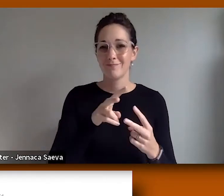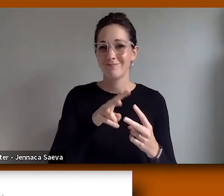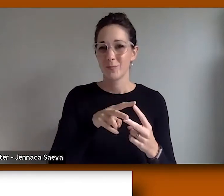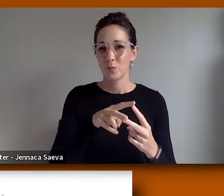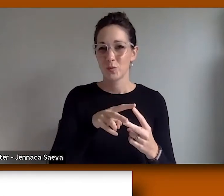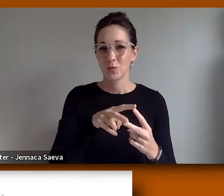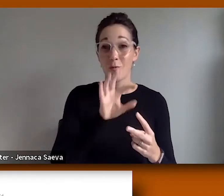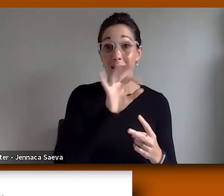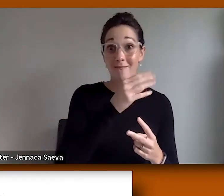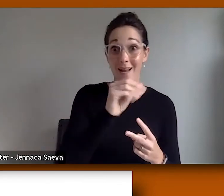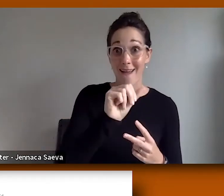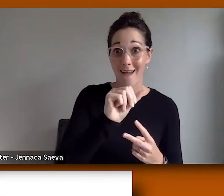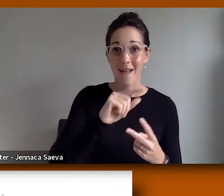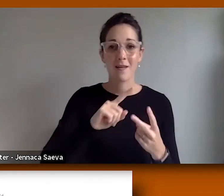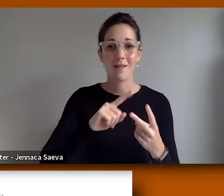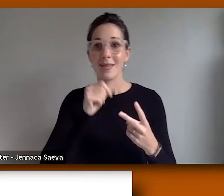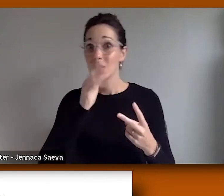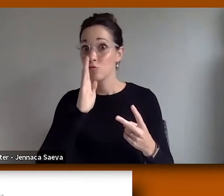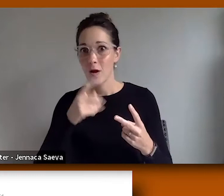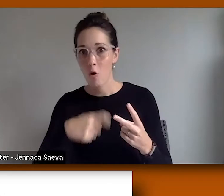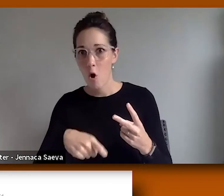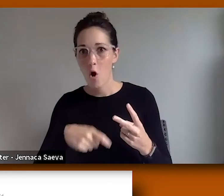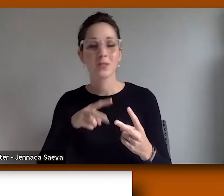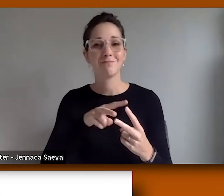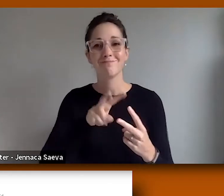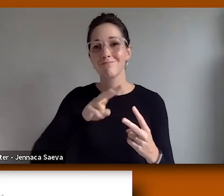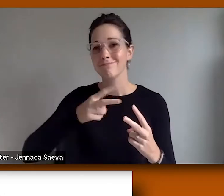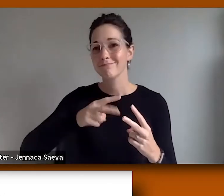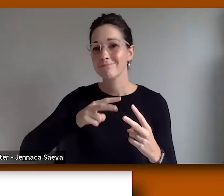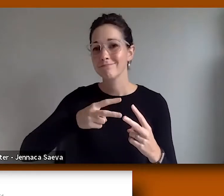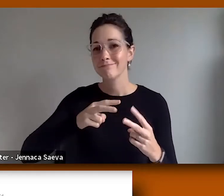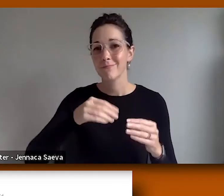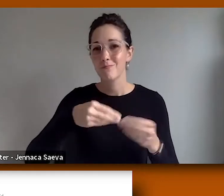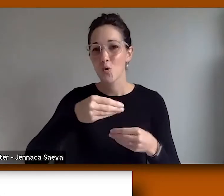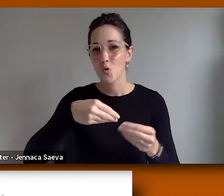so you'll hear them used in the same meaning.